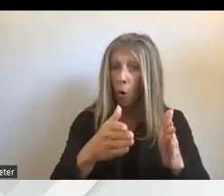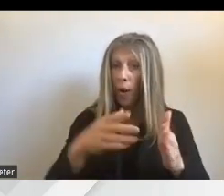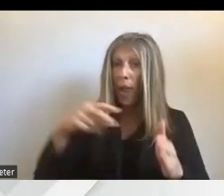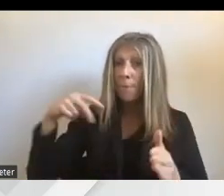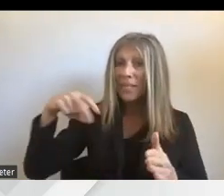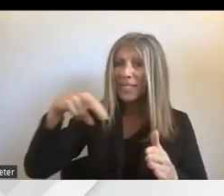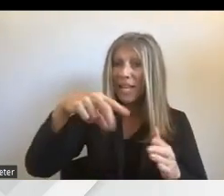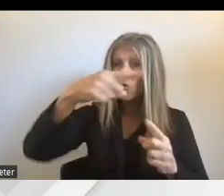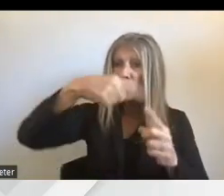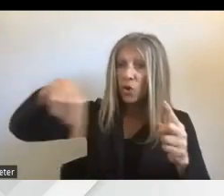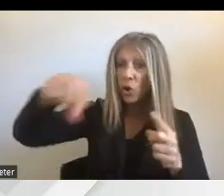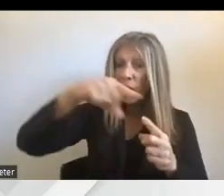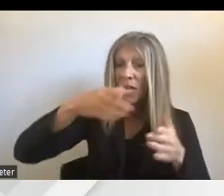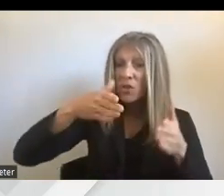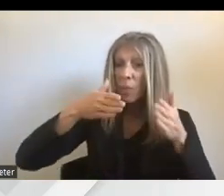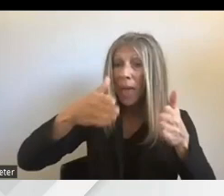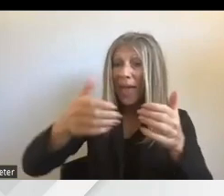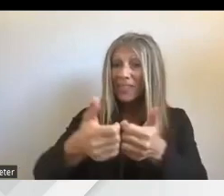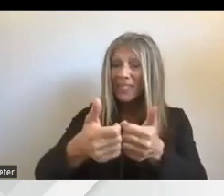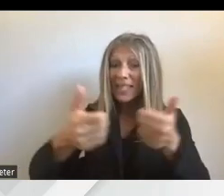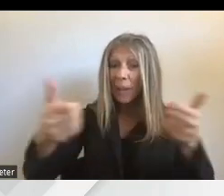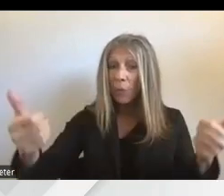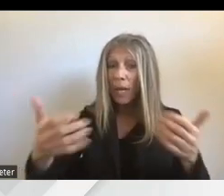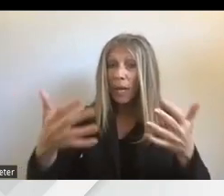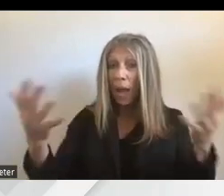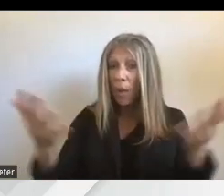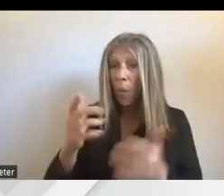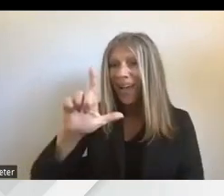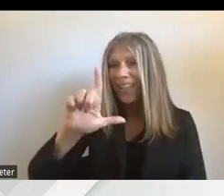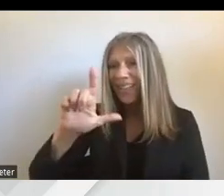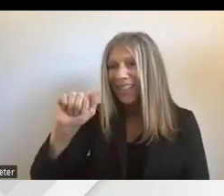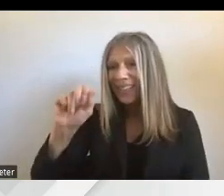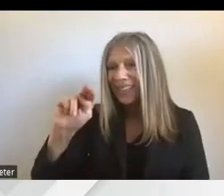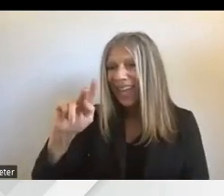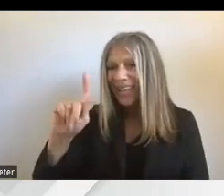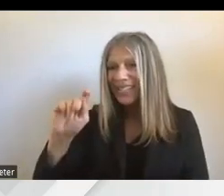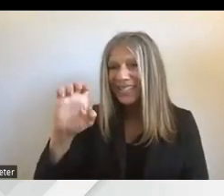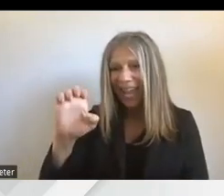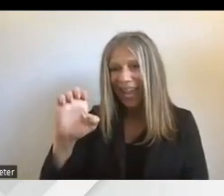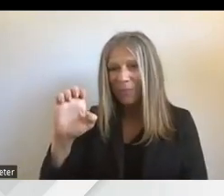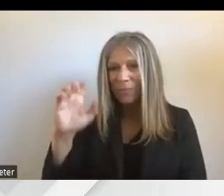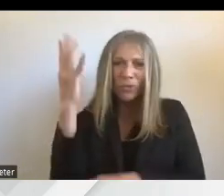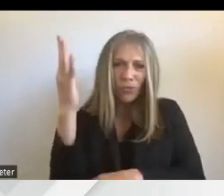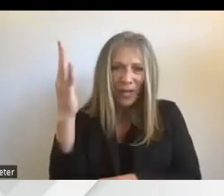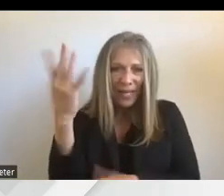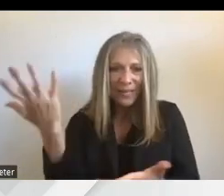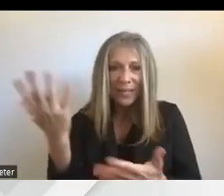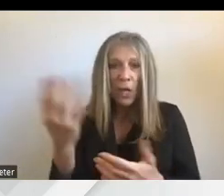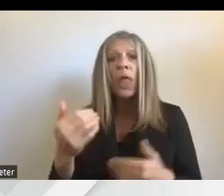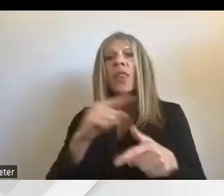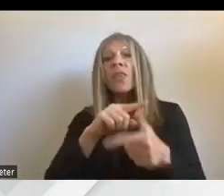and pedestrian circulation path separated by landscaping; on the right hand side you have